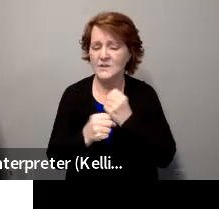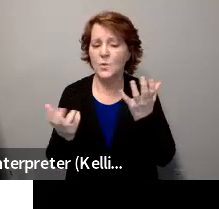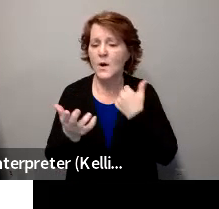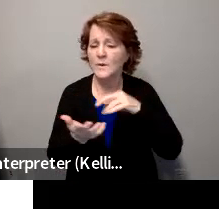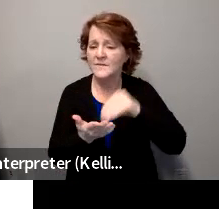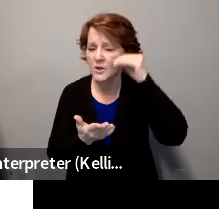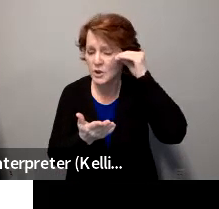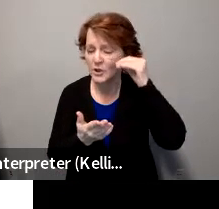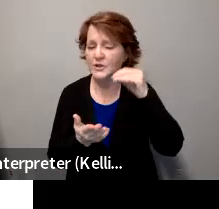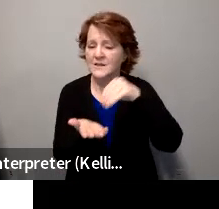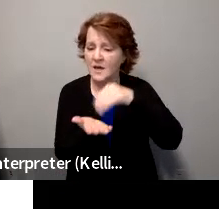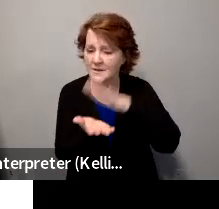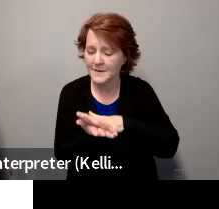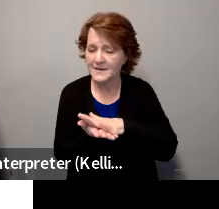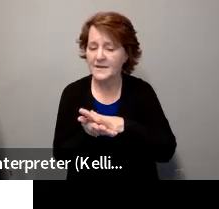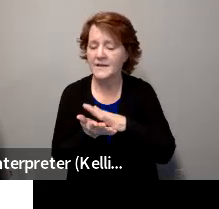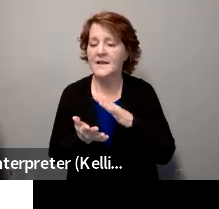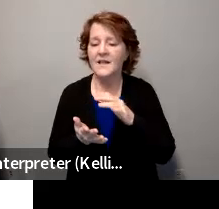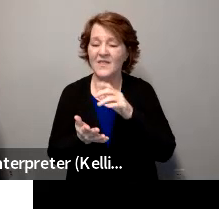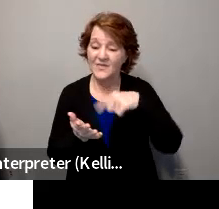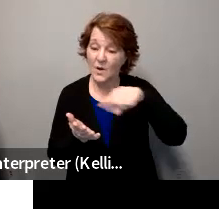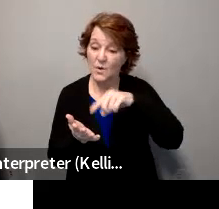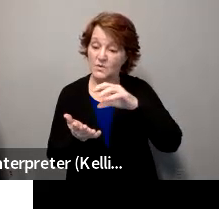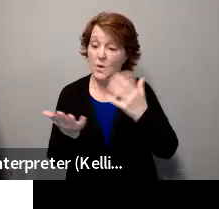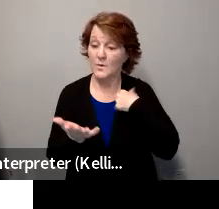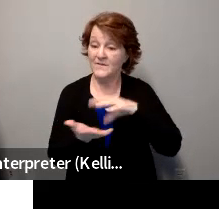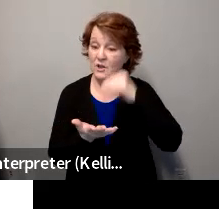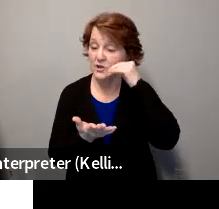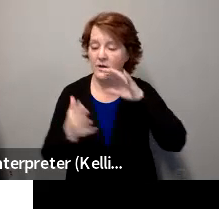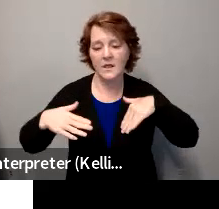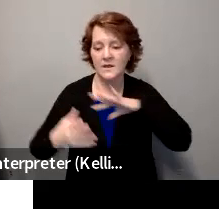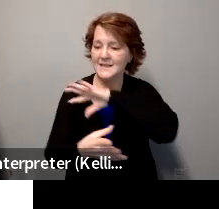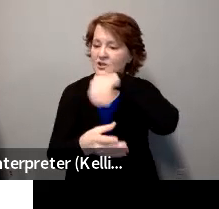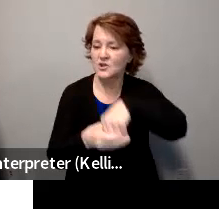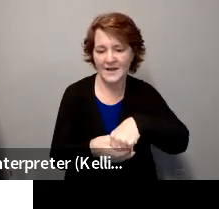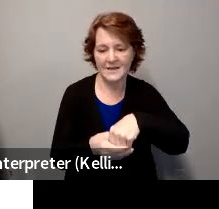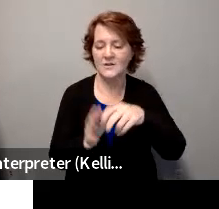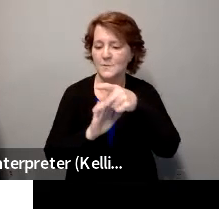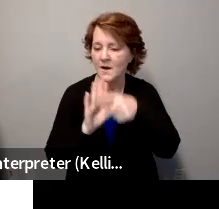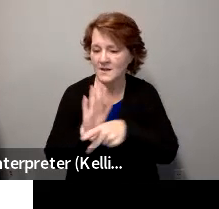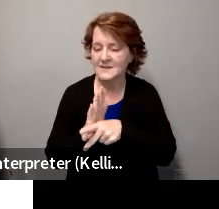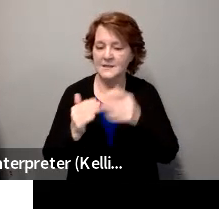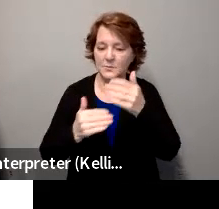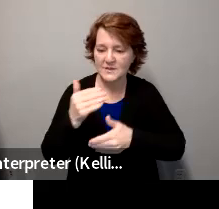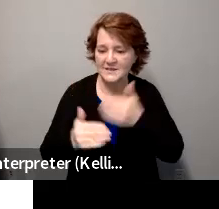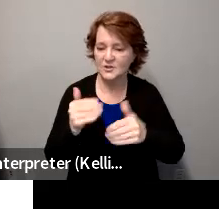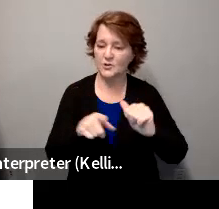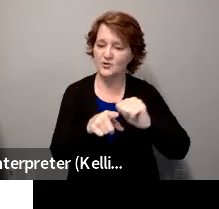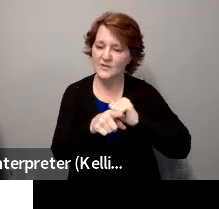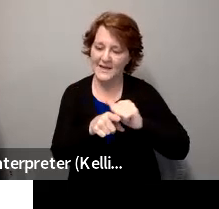and sometimes their lives. The loss is because of information transfer regarding these predictable needs over the decade -- over decades